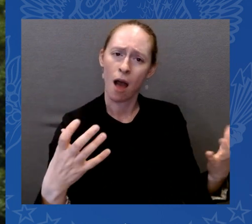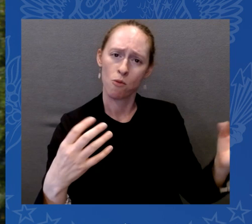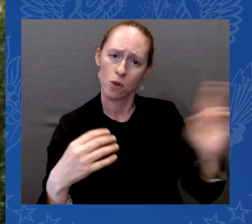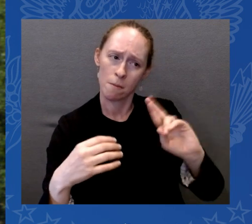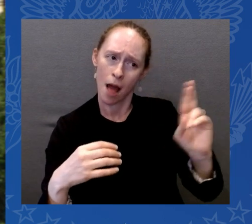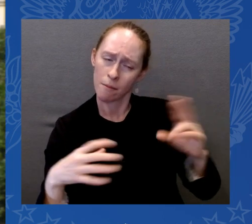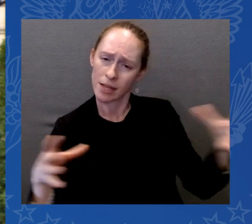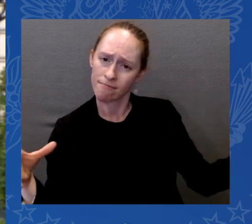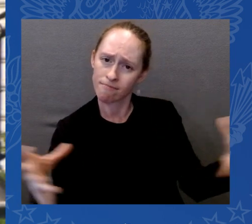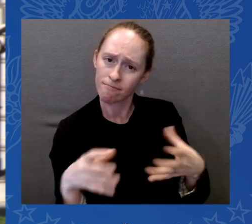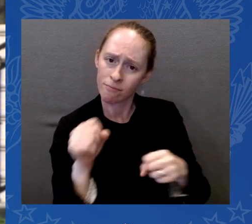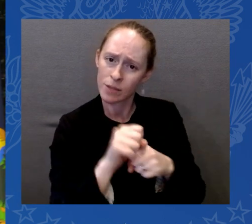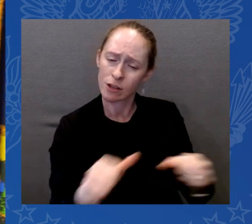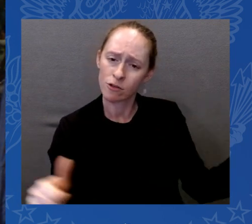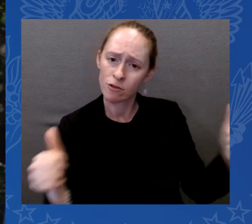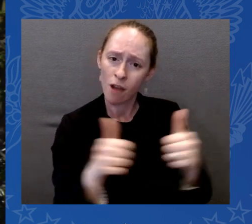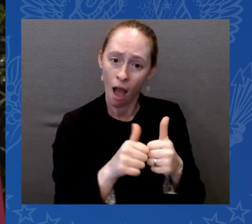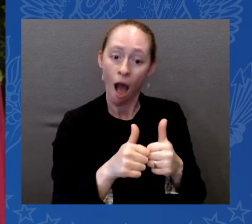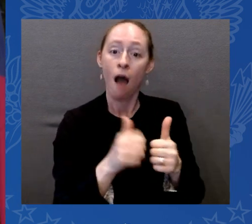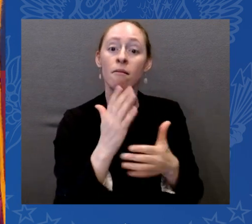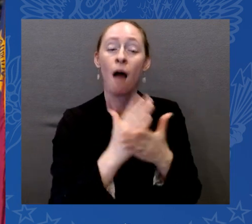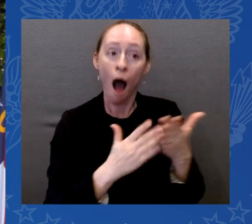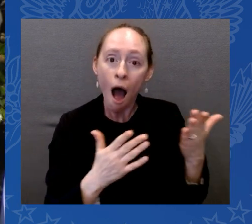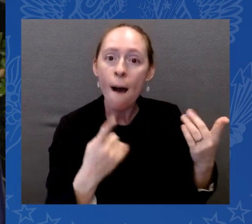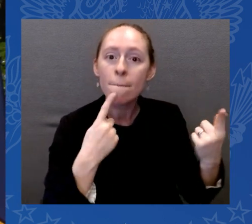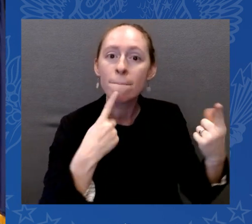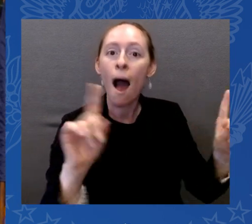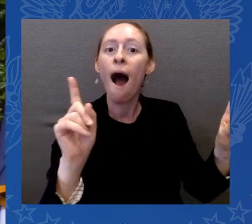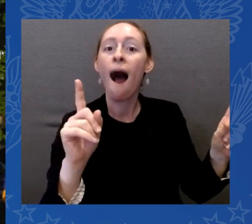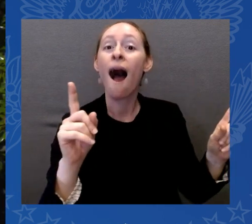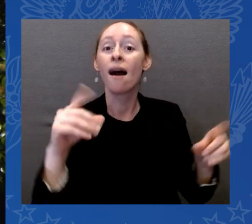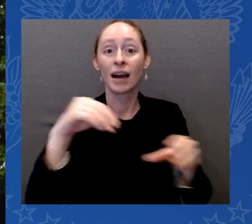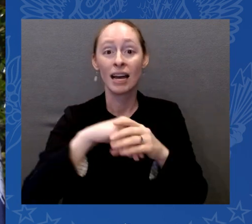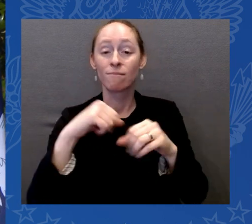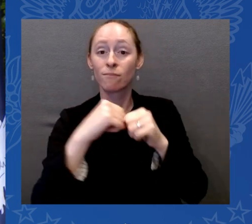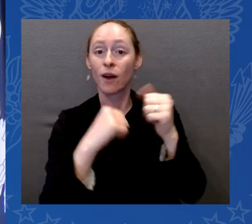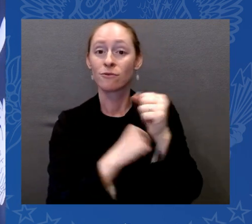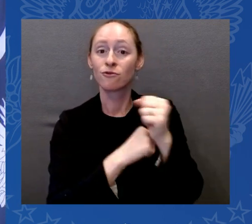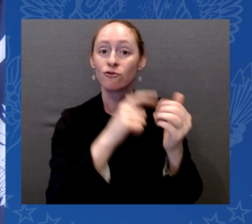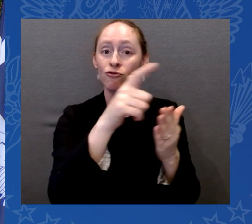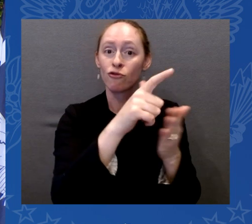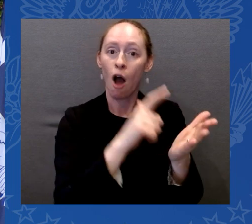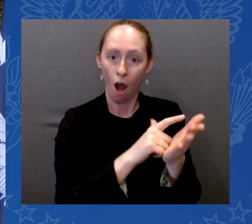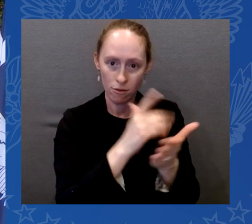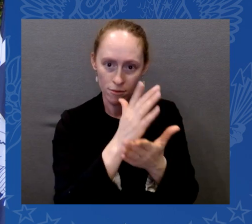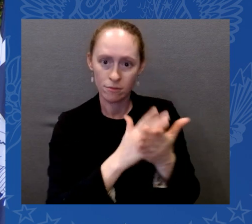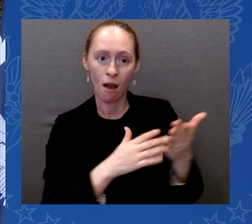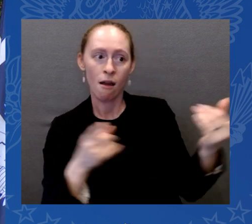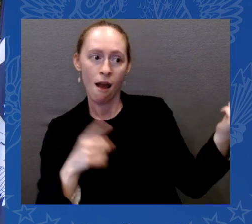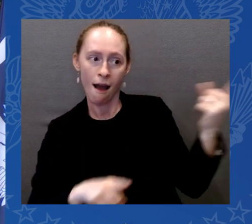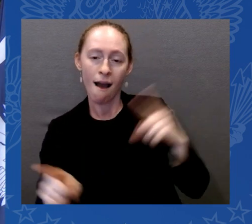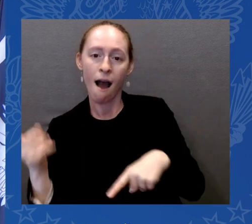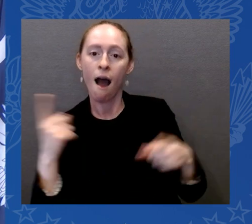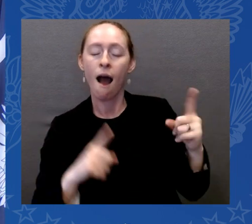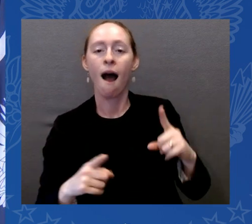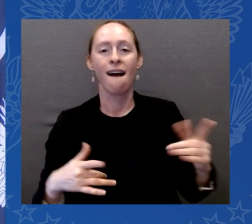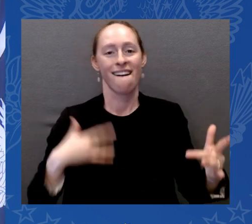Republicans came across the aisle and they worked with us, and we got it done. Over a billion two hundred million dollars